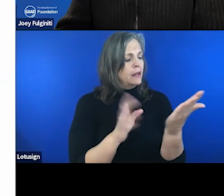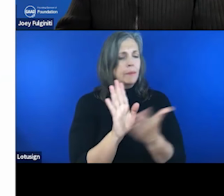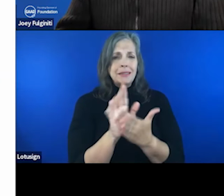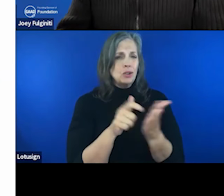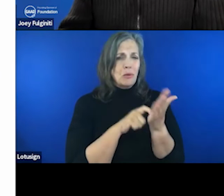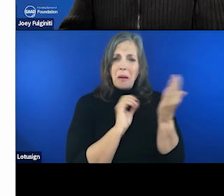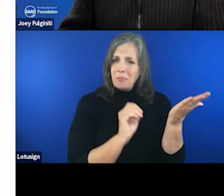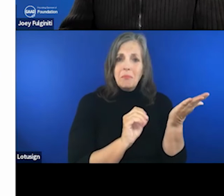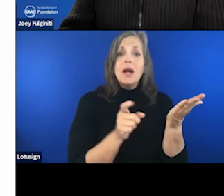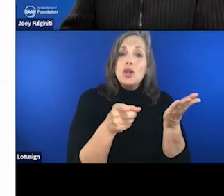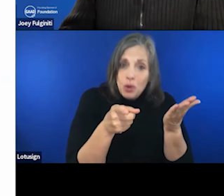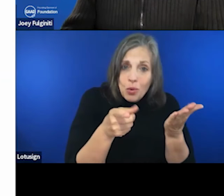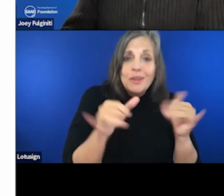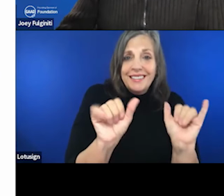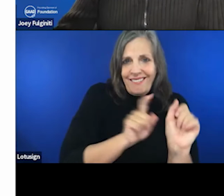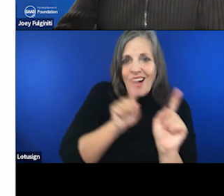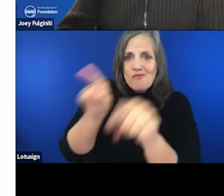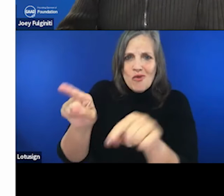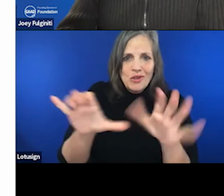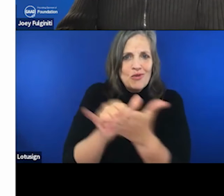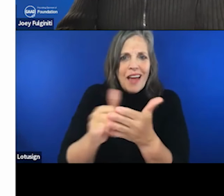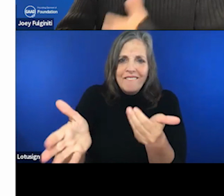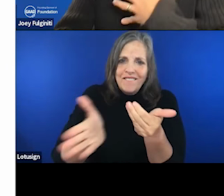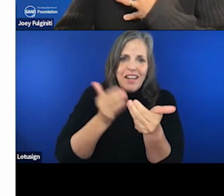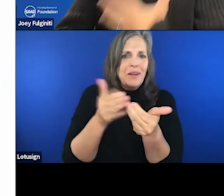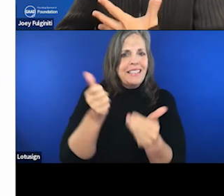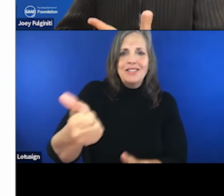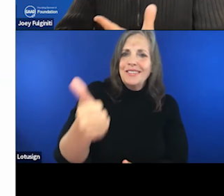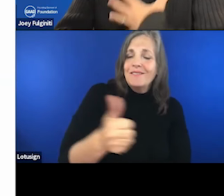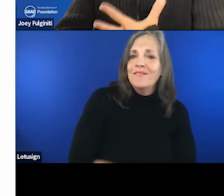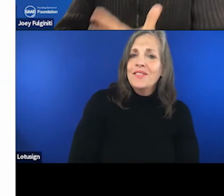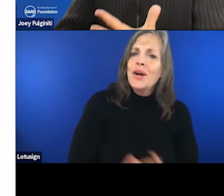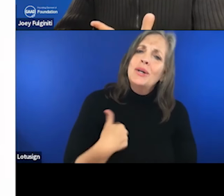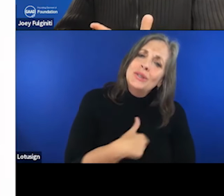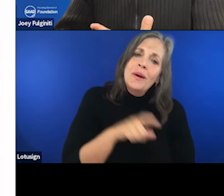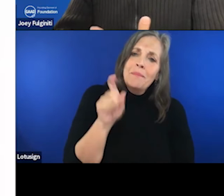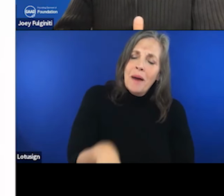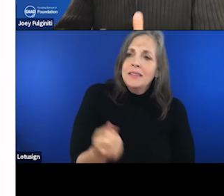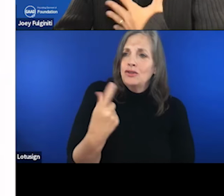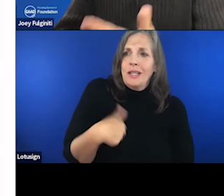go out and do very very easily so we must understand we are not the users we need to